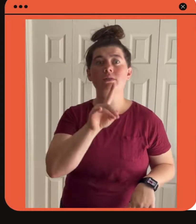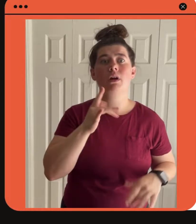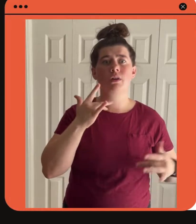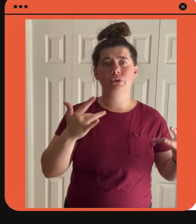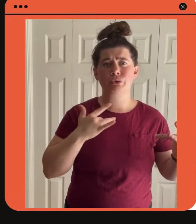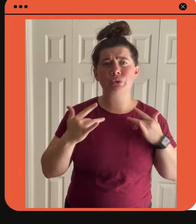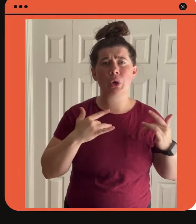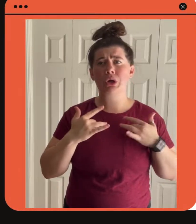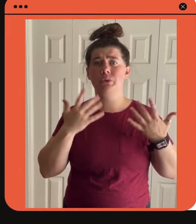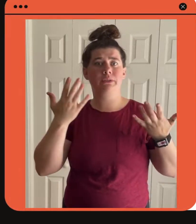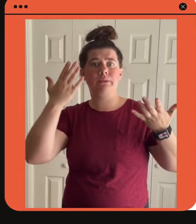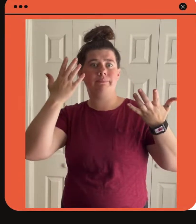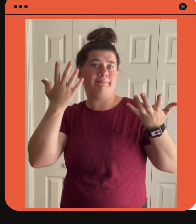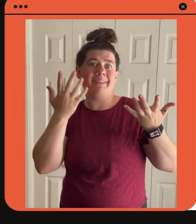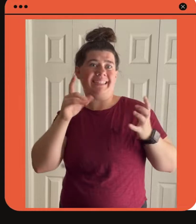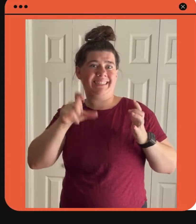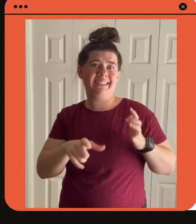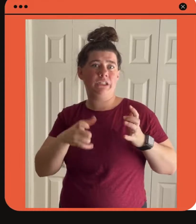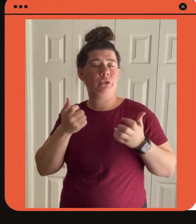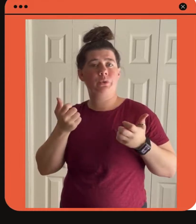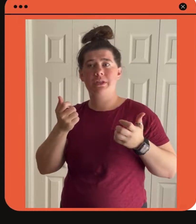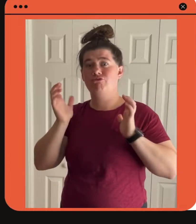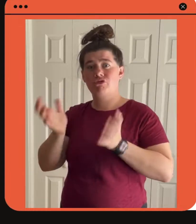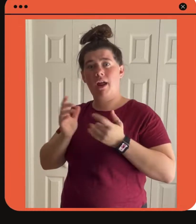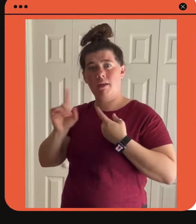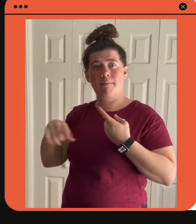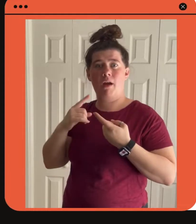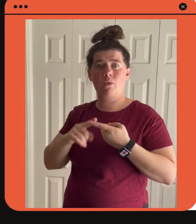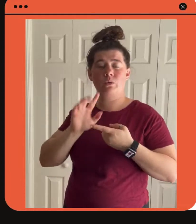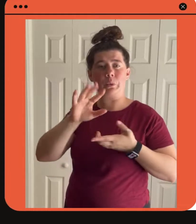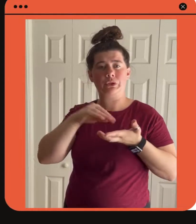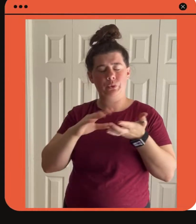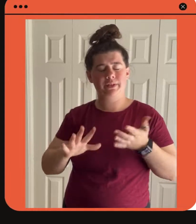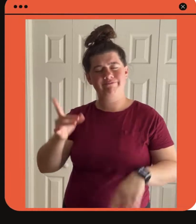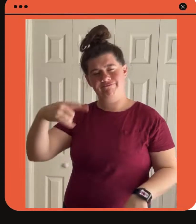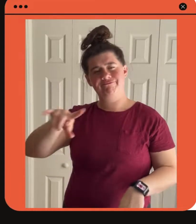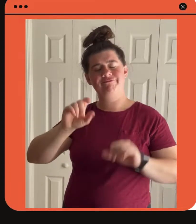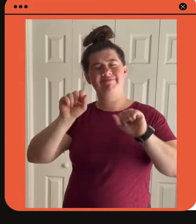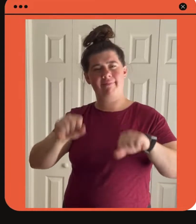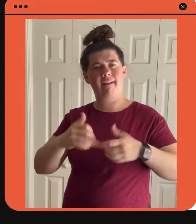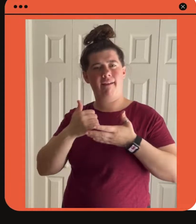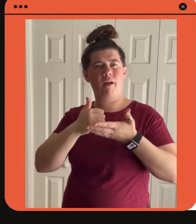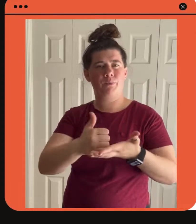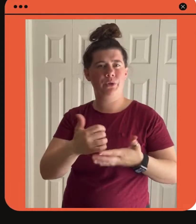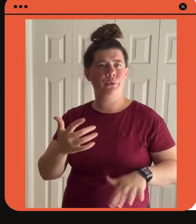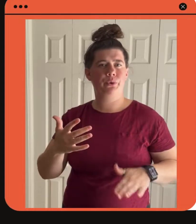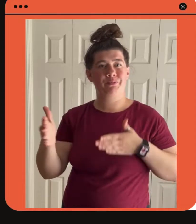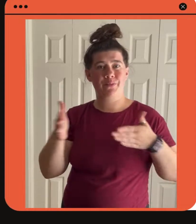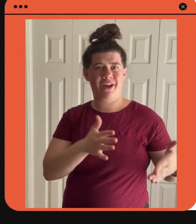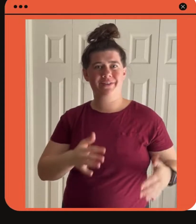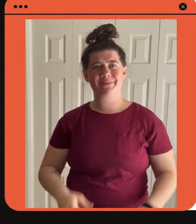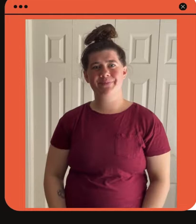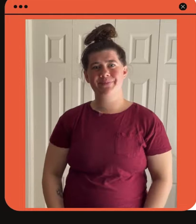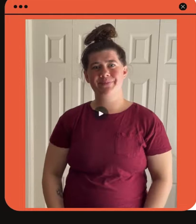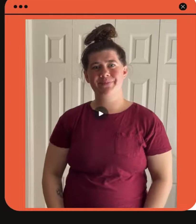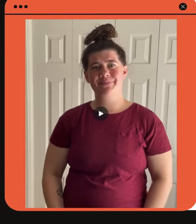If you have questions concerns or you need to chat about your students specifically, they can help you prepare.